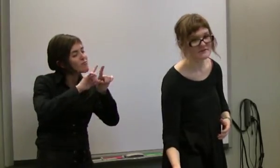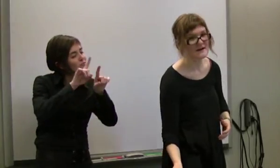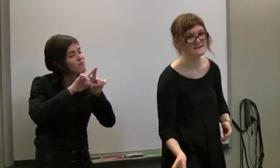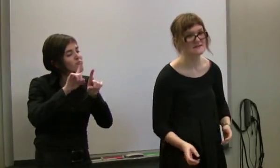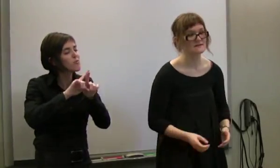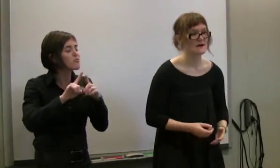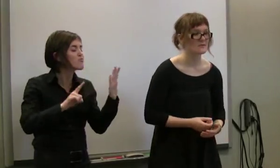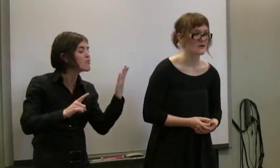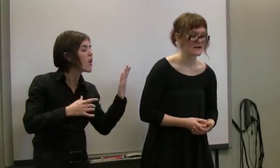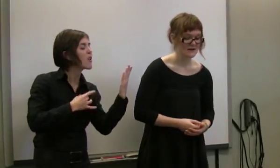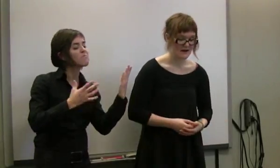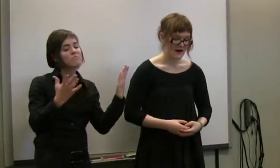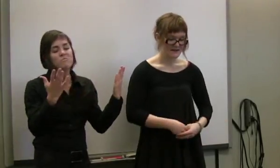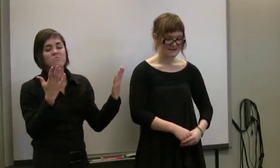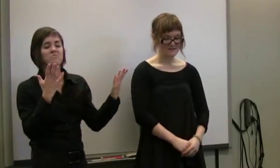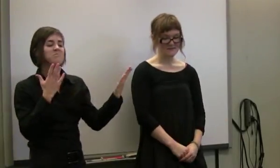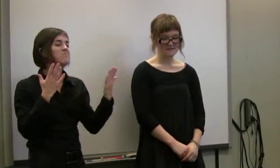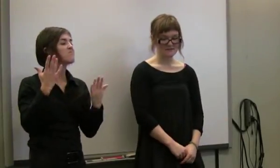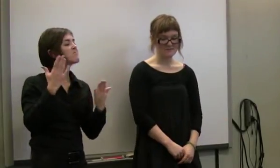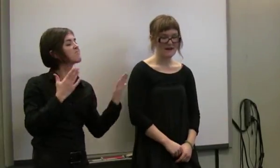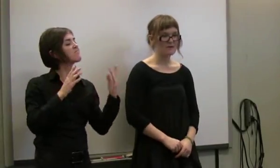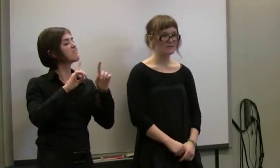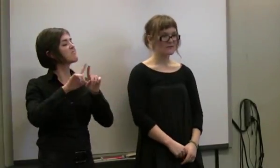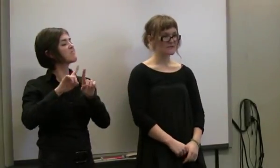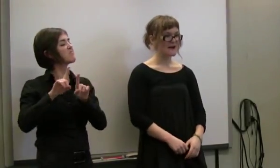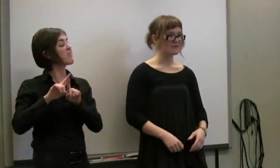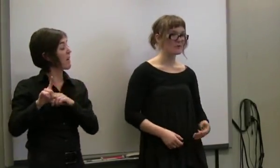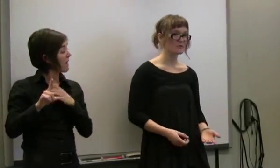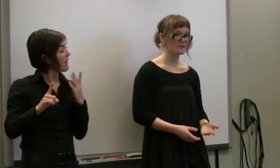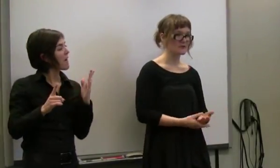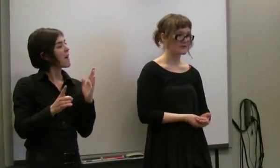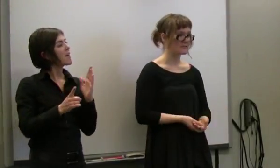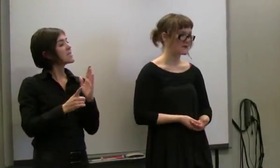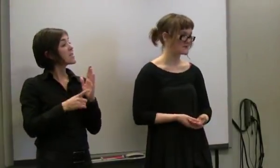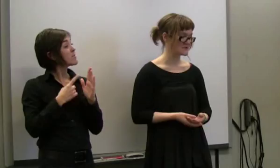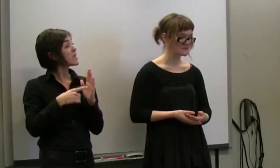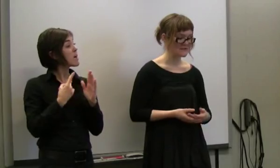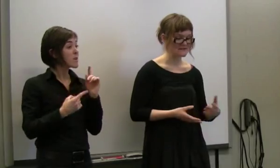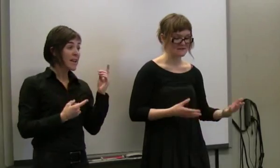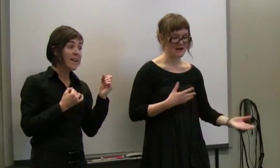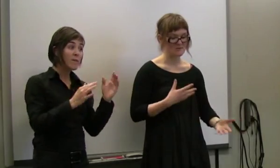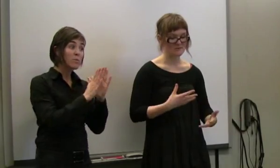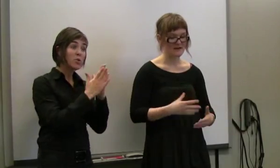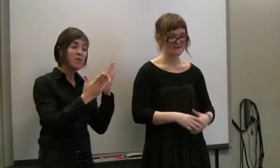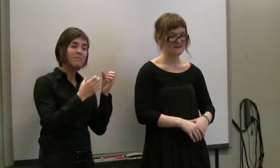different kinds of books. Sometimes it can be helpful to have